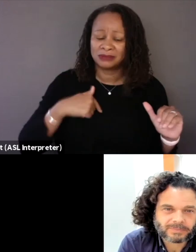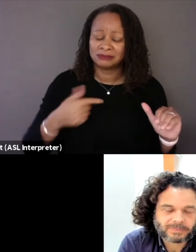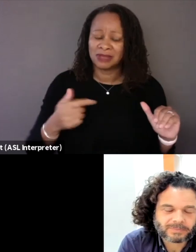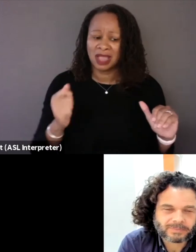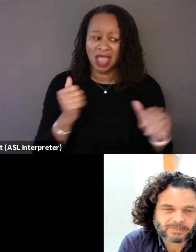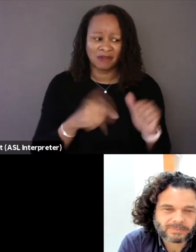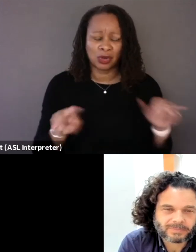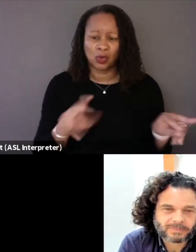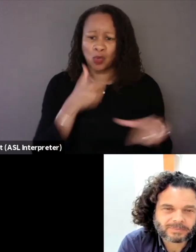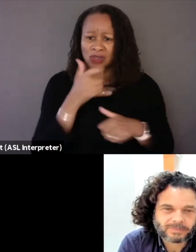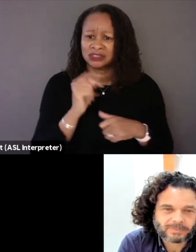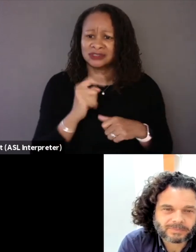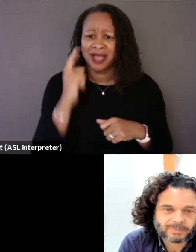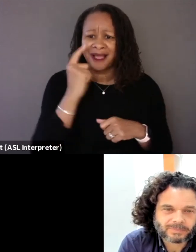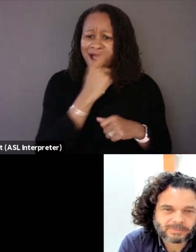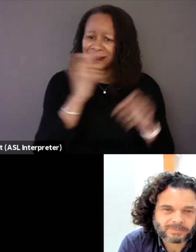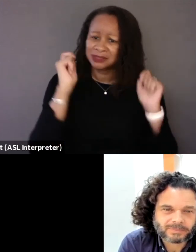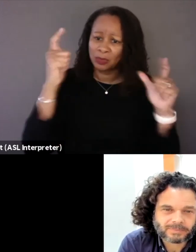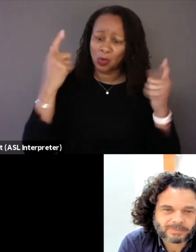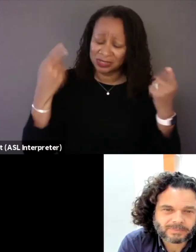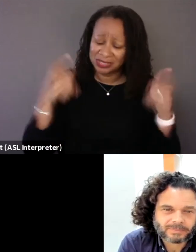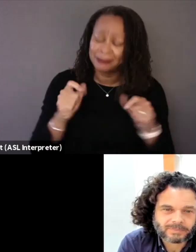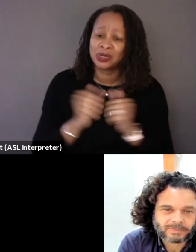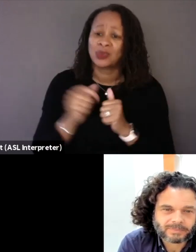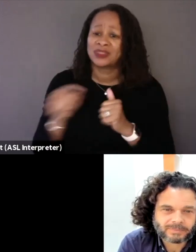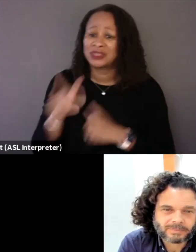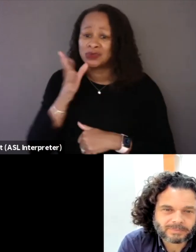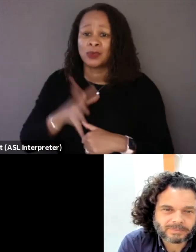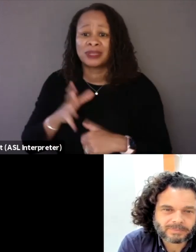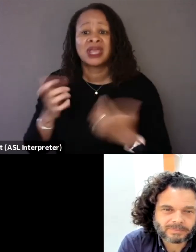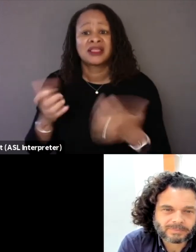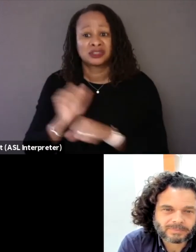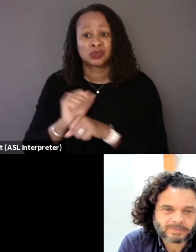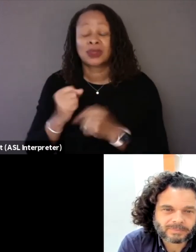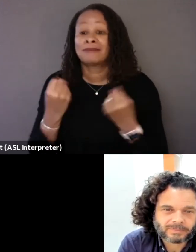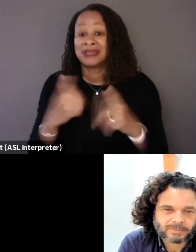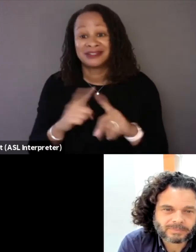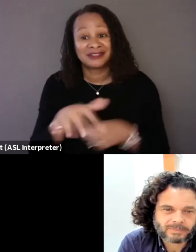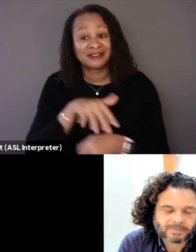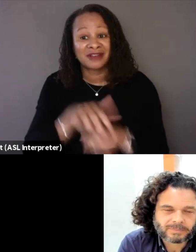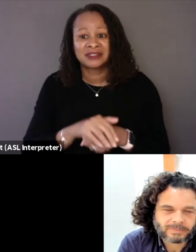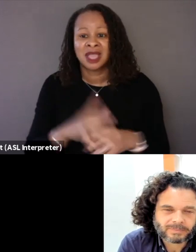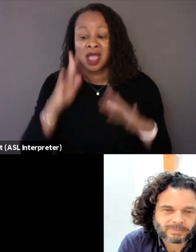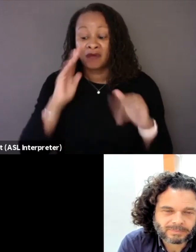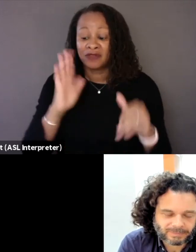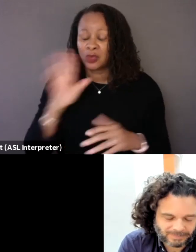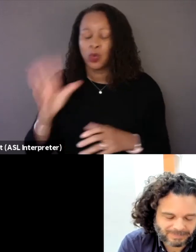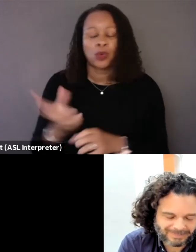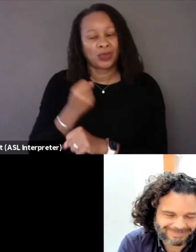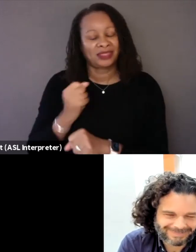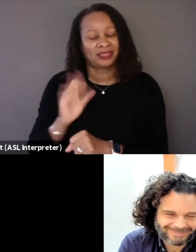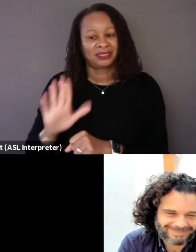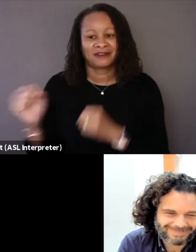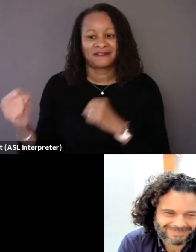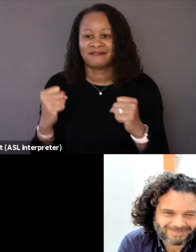going on in this line of work and in so many. And hopefully they will win their fight, for long overdue equal pay,